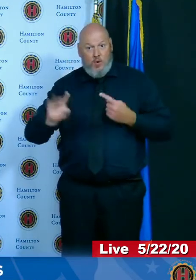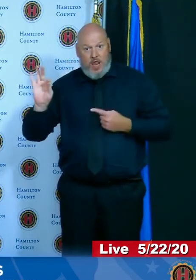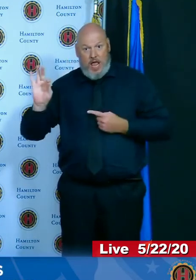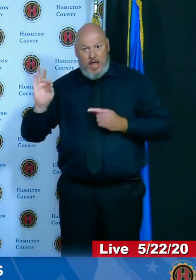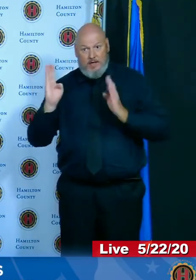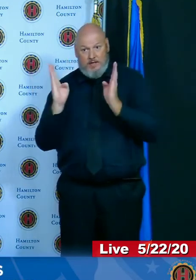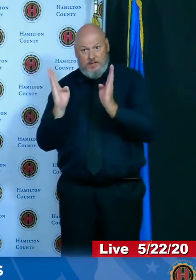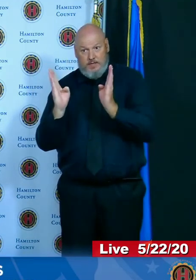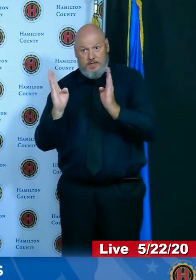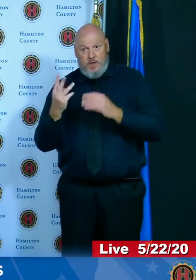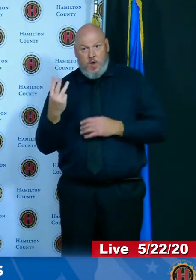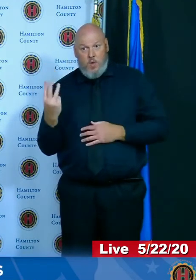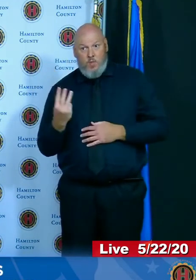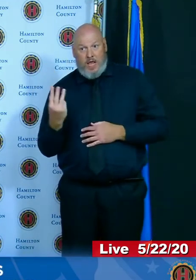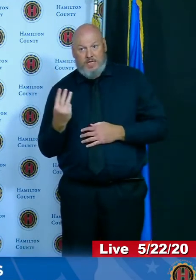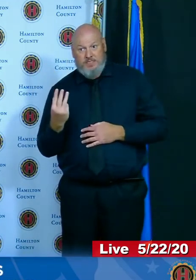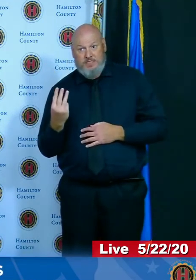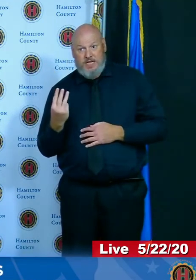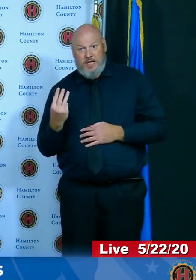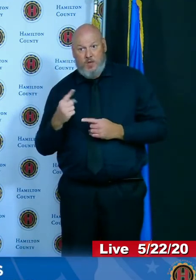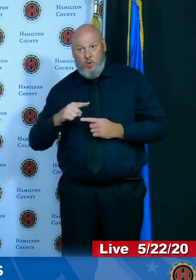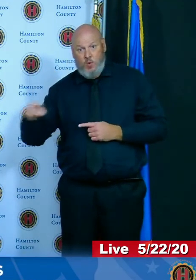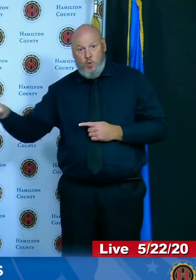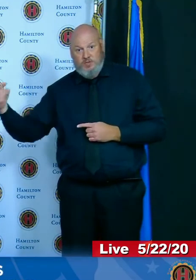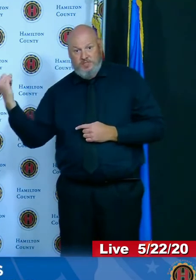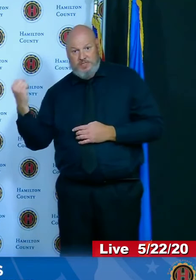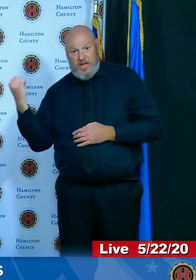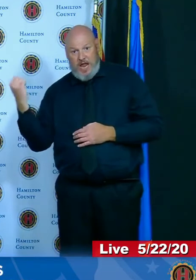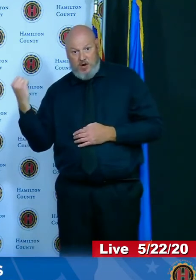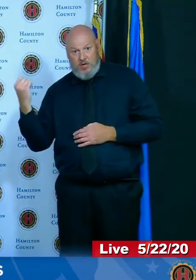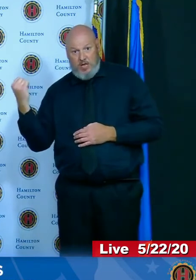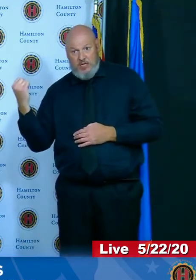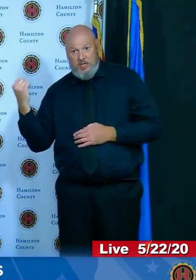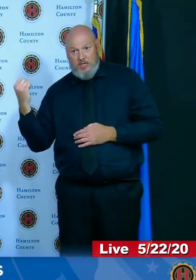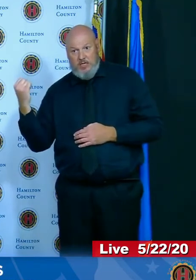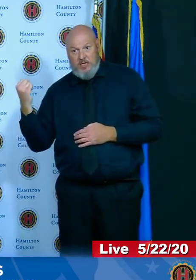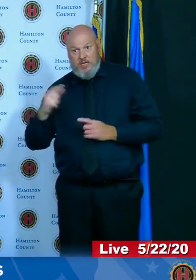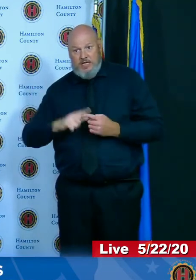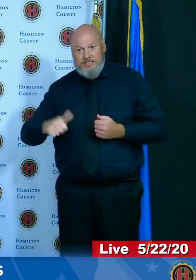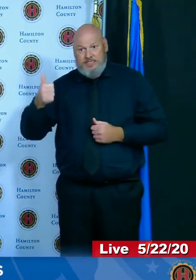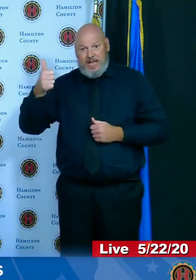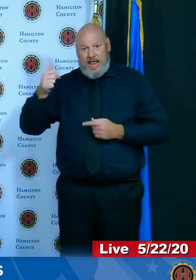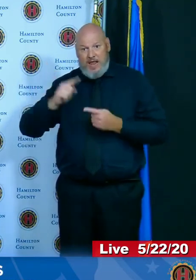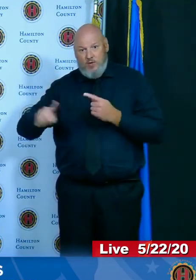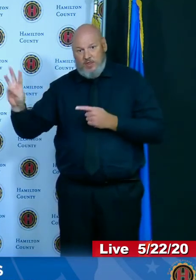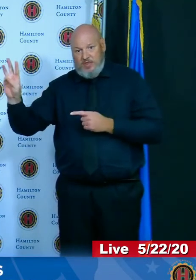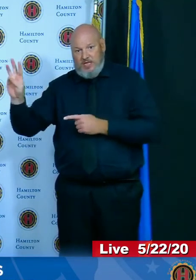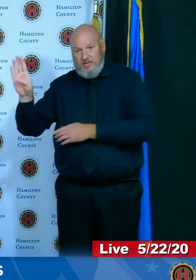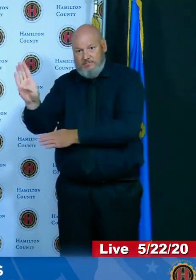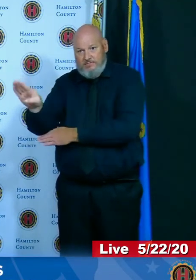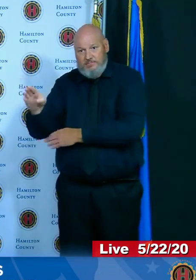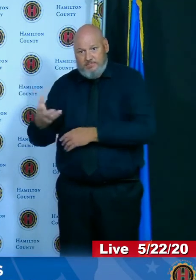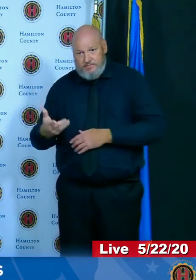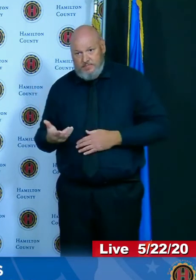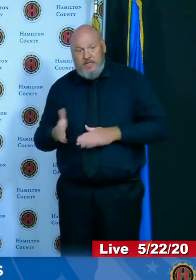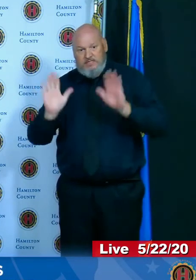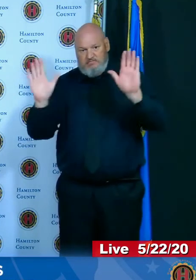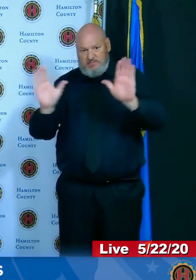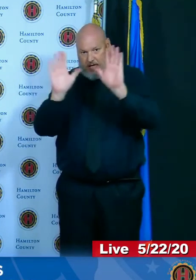drive-thru is closed on Sundays libraries are not accepting books or other materials you have already checked out